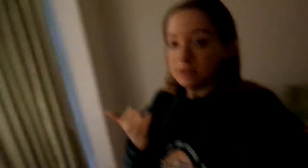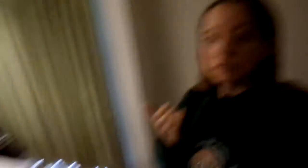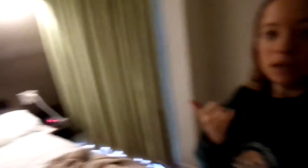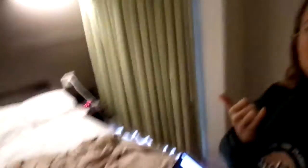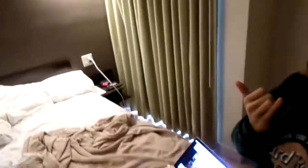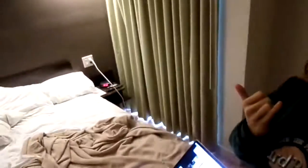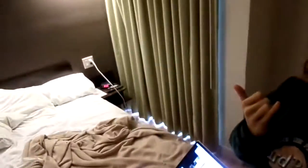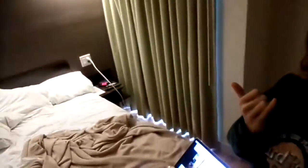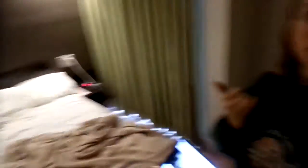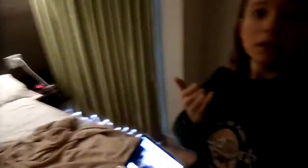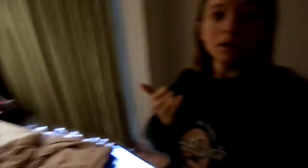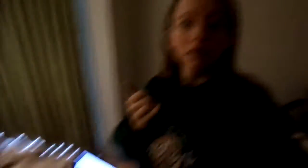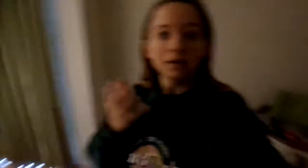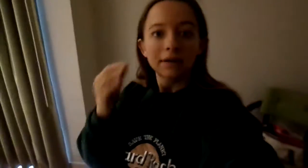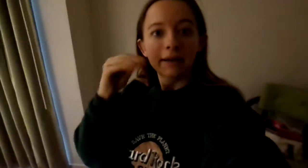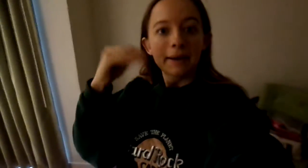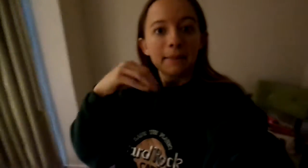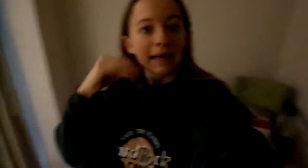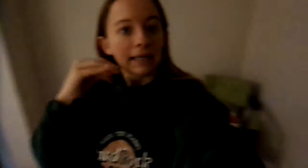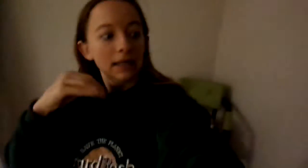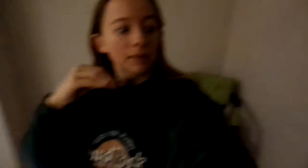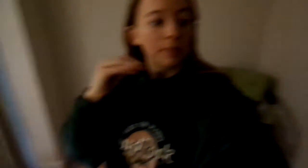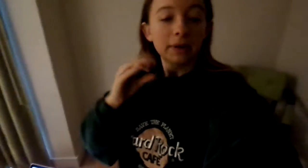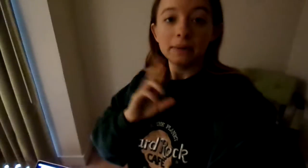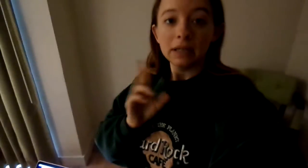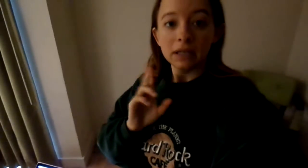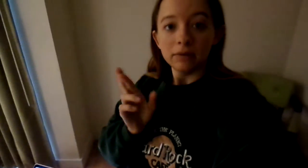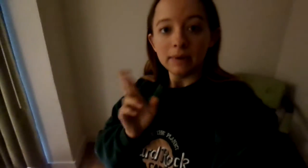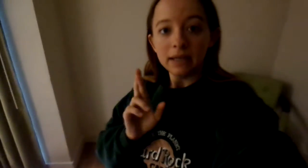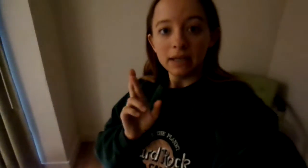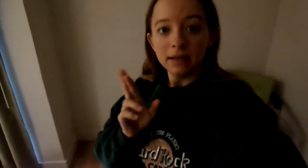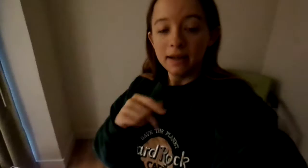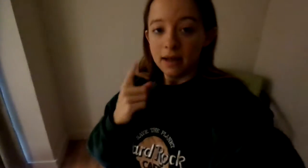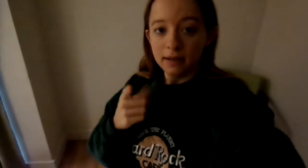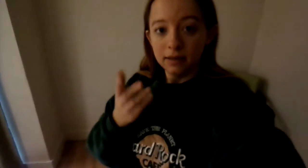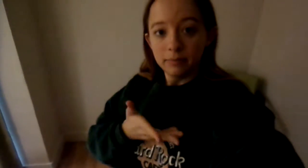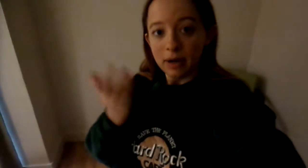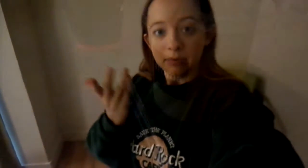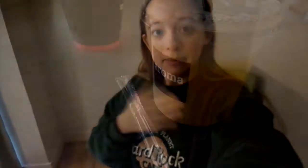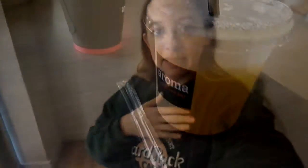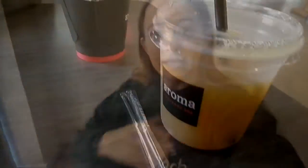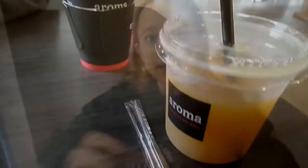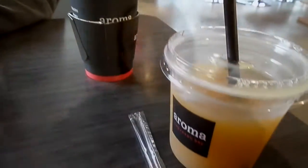So now we're just kind of umm.... packing up. Get ready and then we'll probably leave.